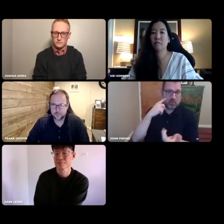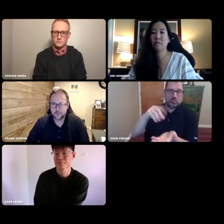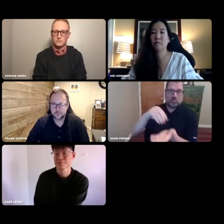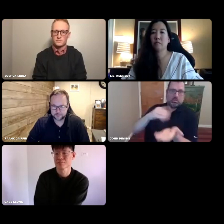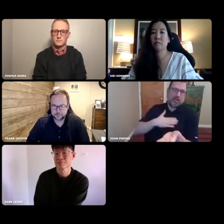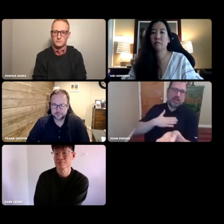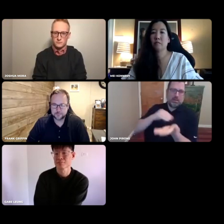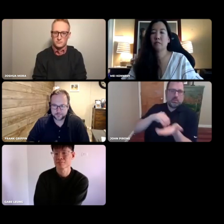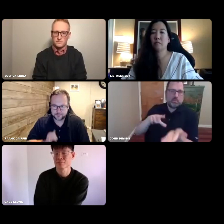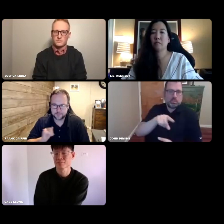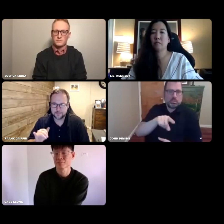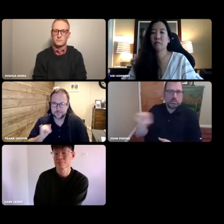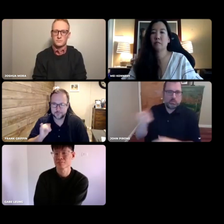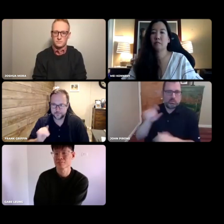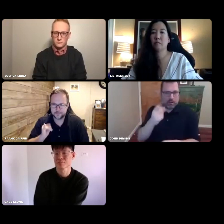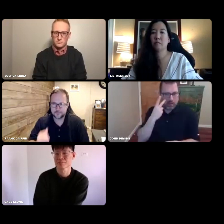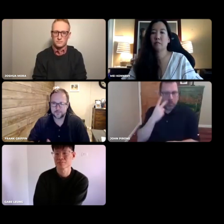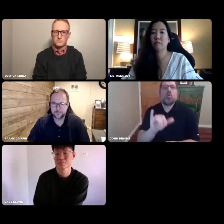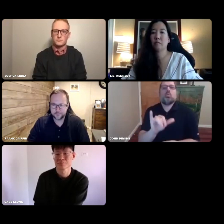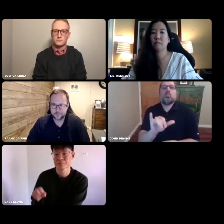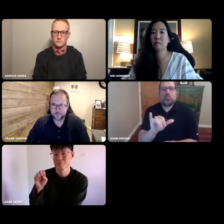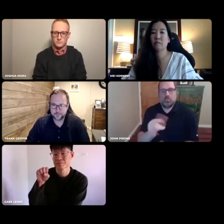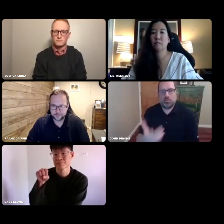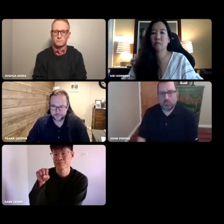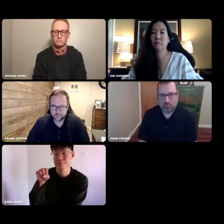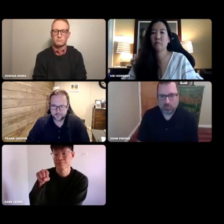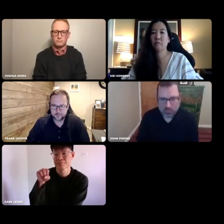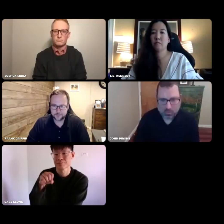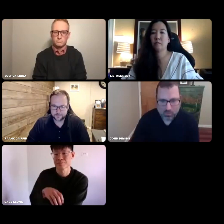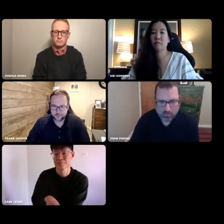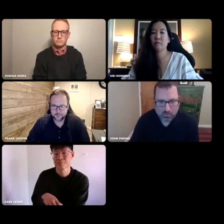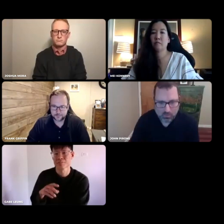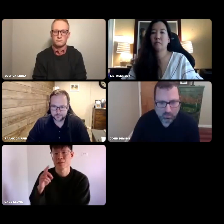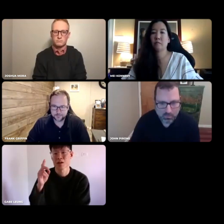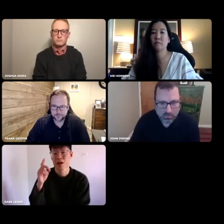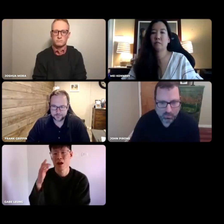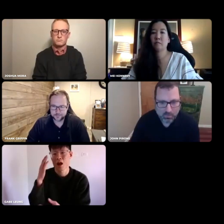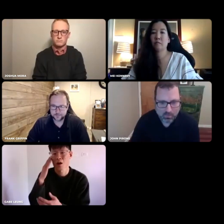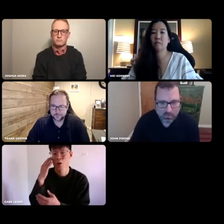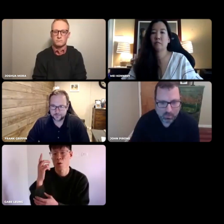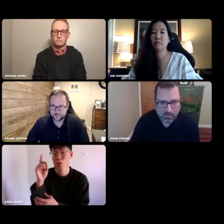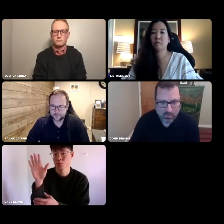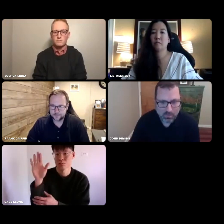along, showing the process as well. Record a video of it, so the students can see what I'm doing.